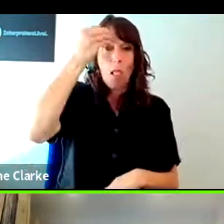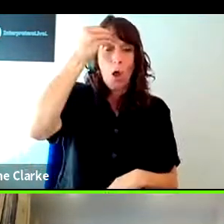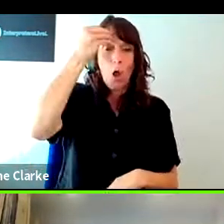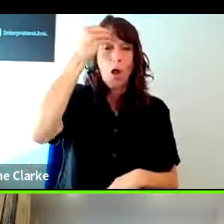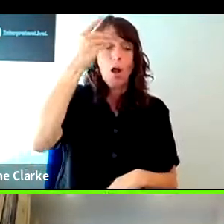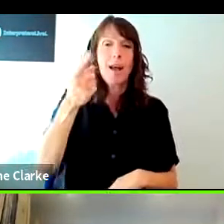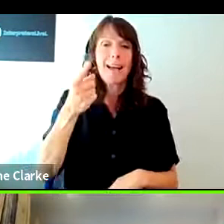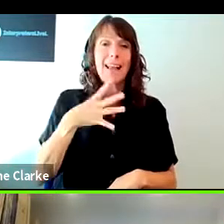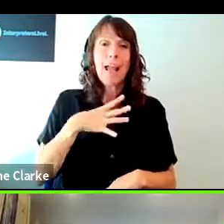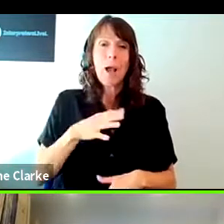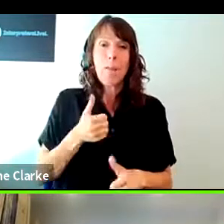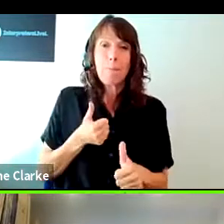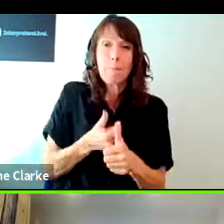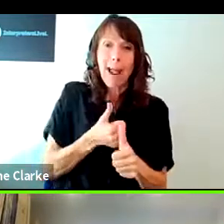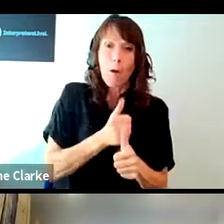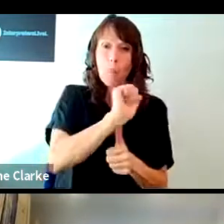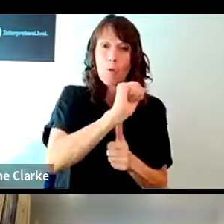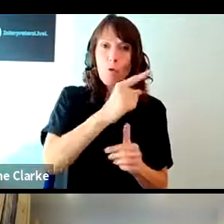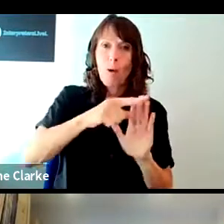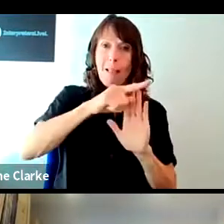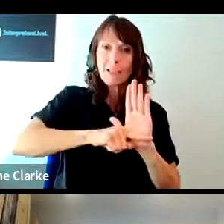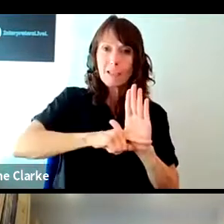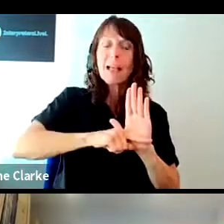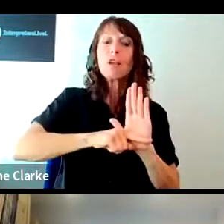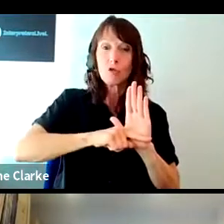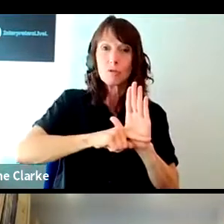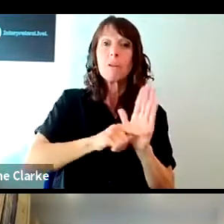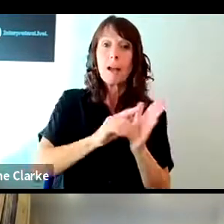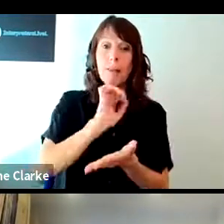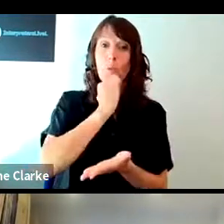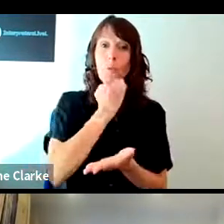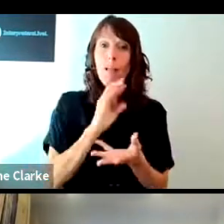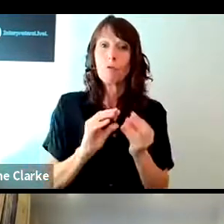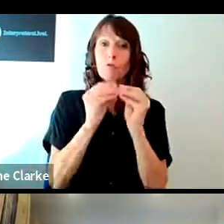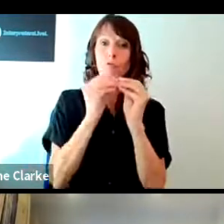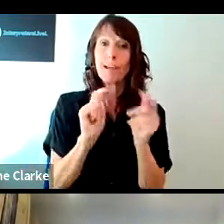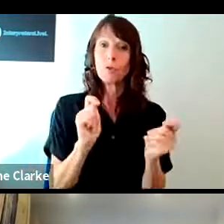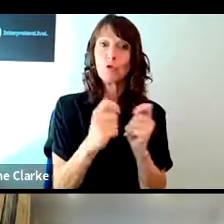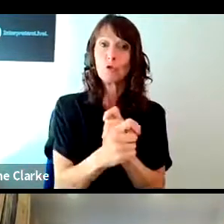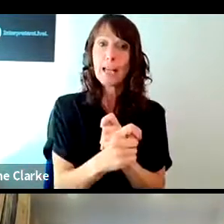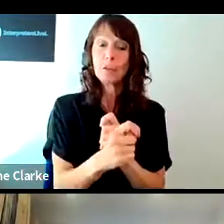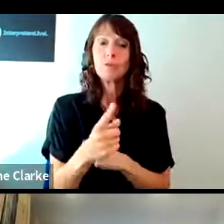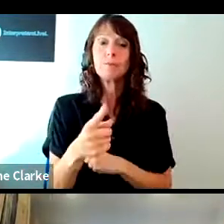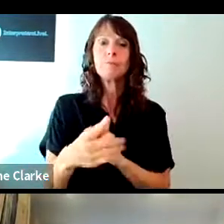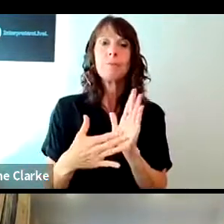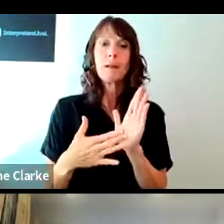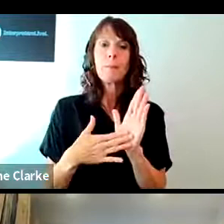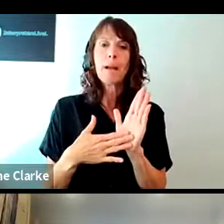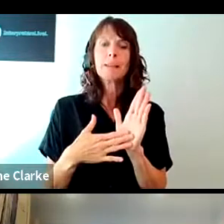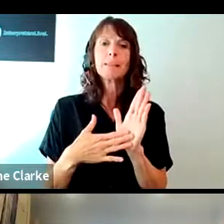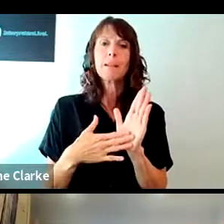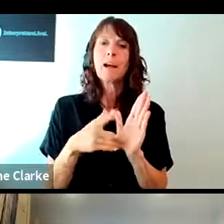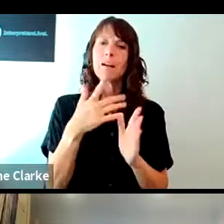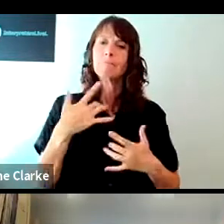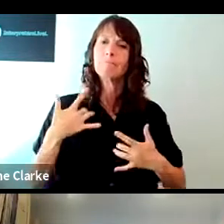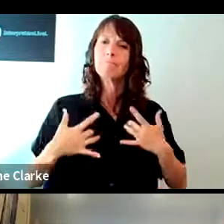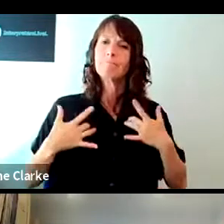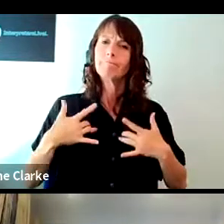your legislate. Yeah. That's an interesting one. They'll see the culturally US and say Europe quite